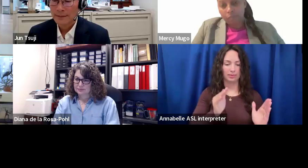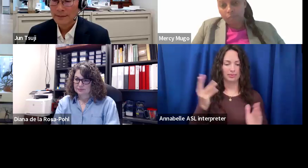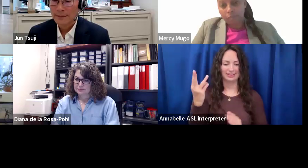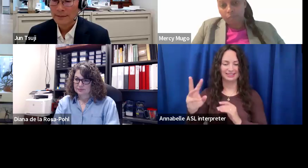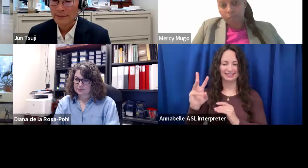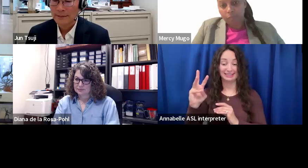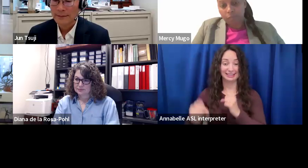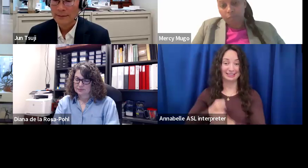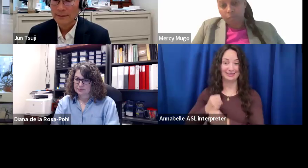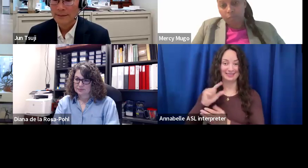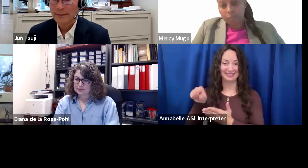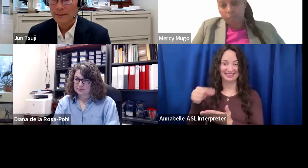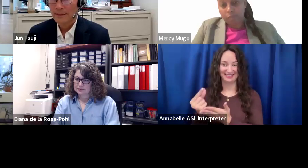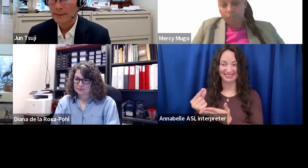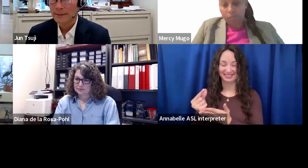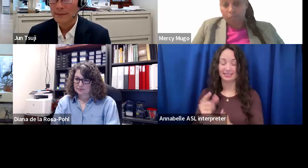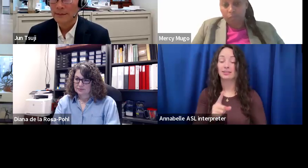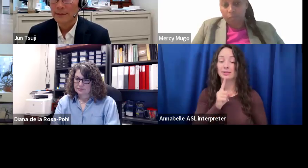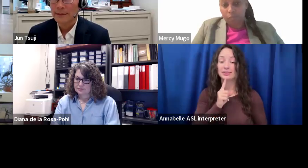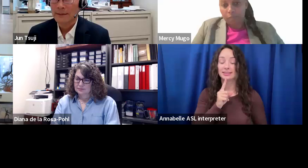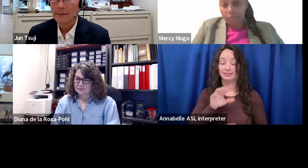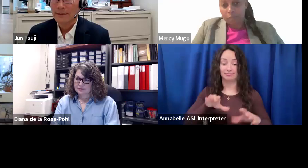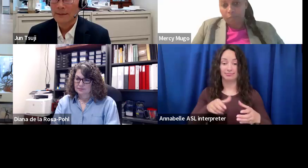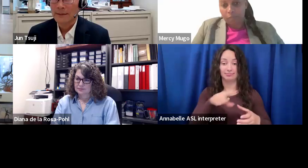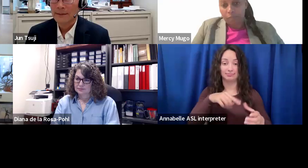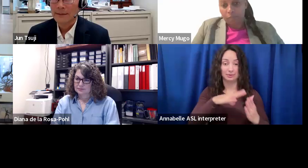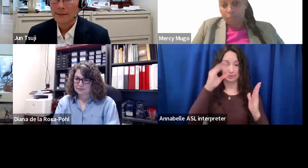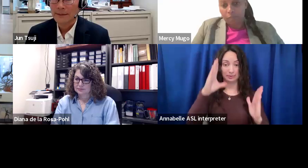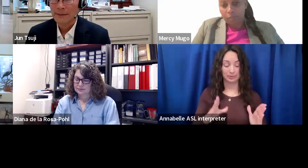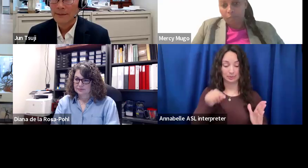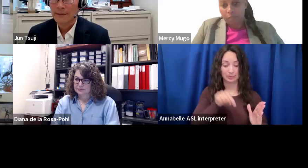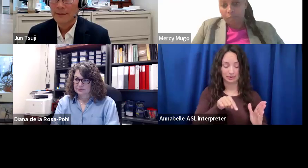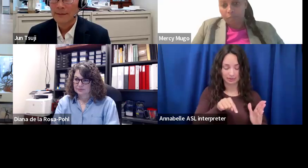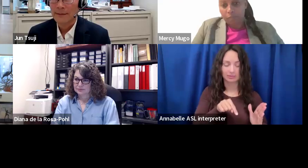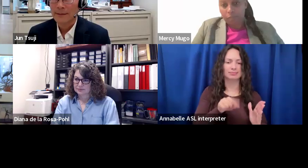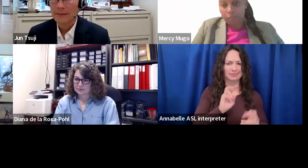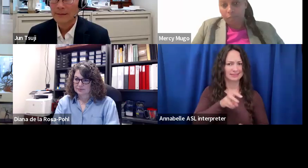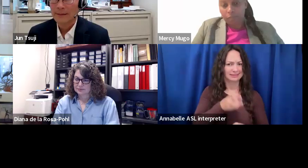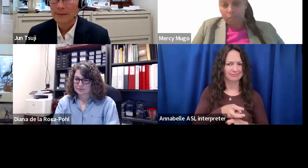really some of the most underprivileged students and underserved students in the toughest majors,